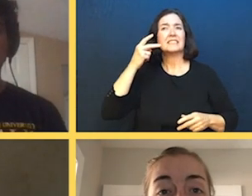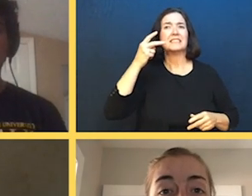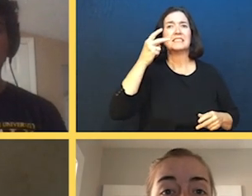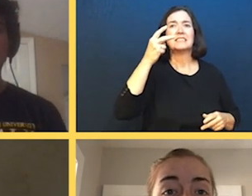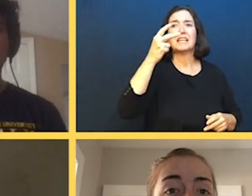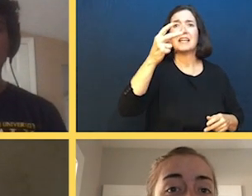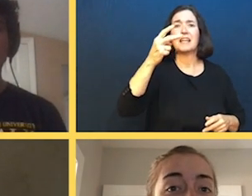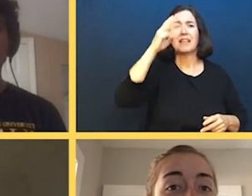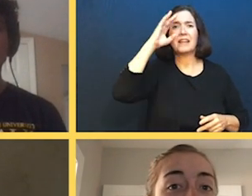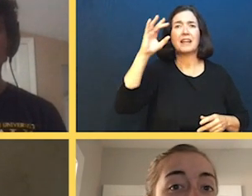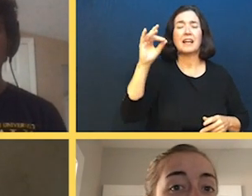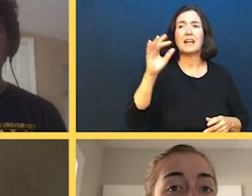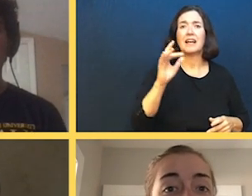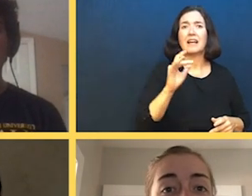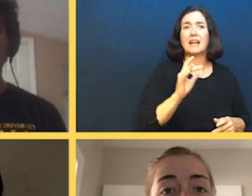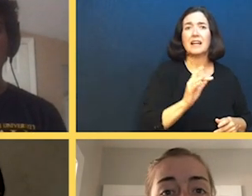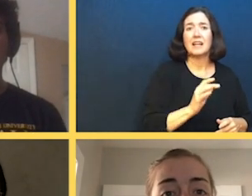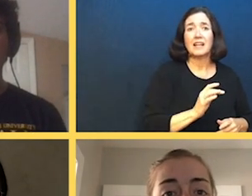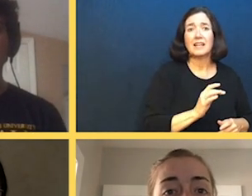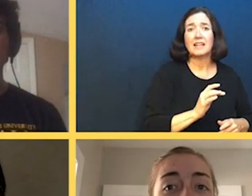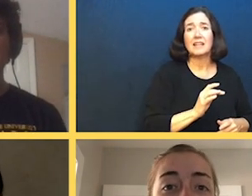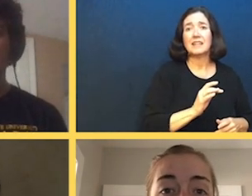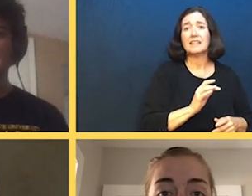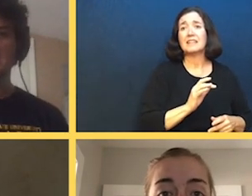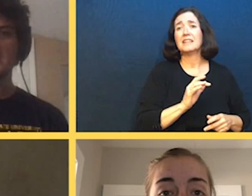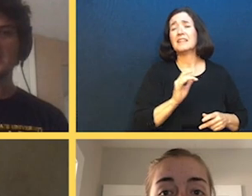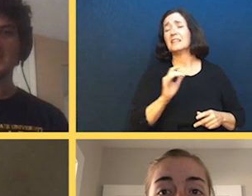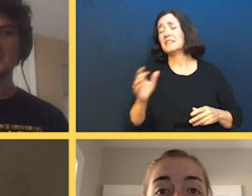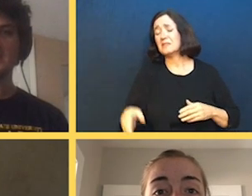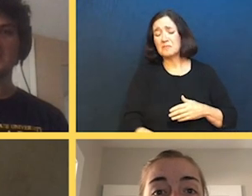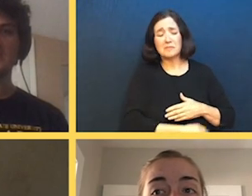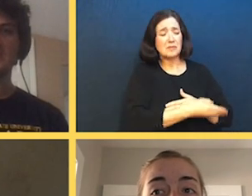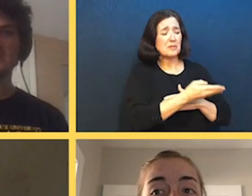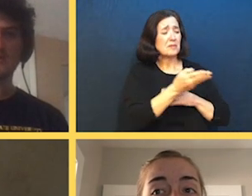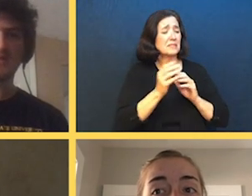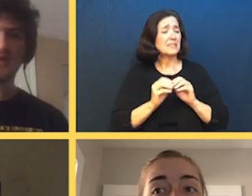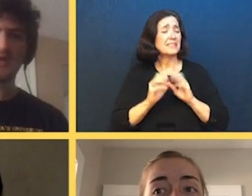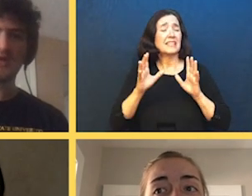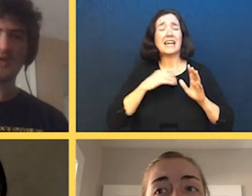See the light.